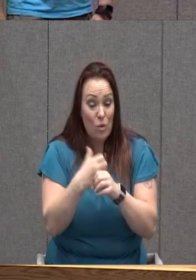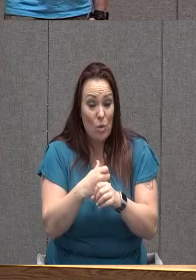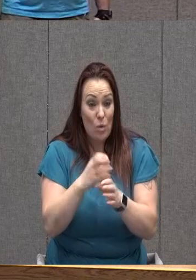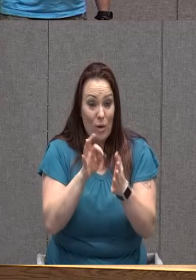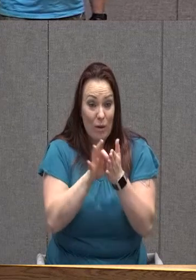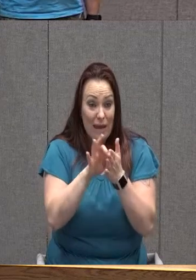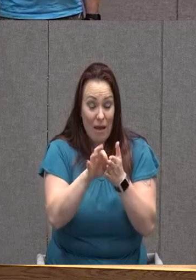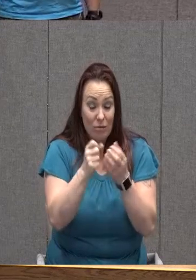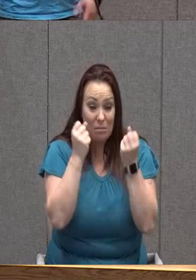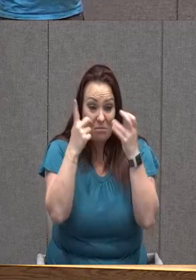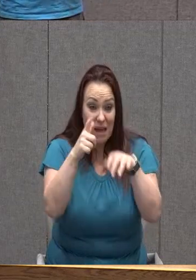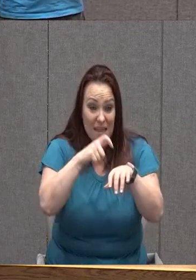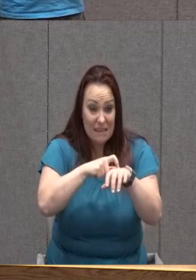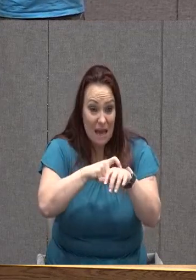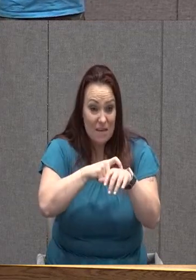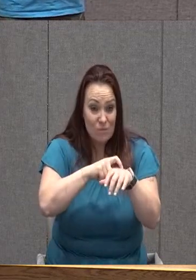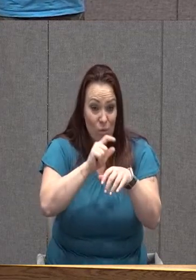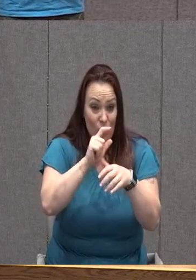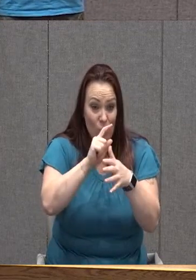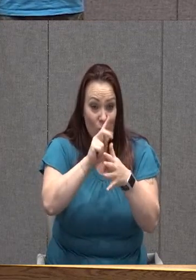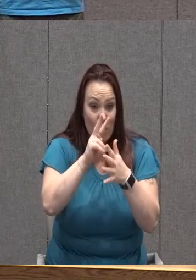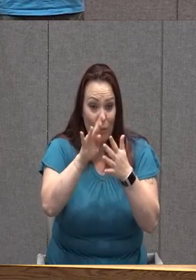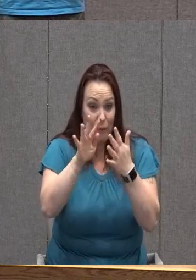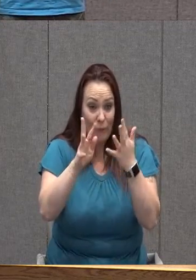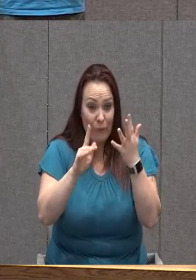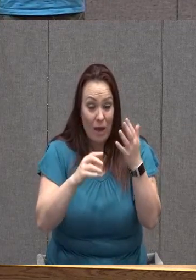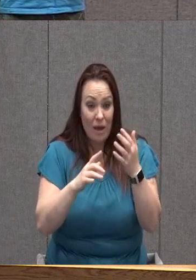or you were working hard, feel that heart again.